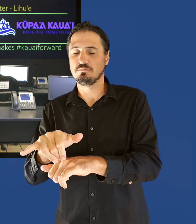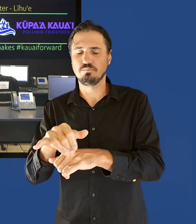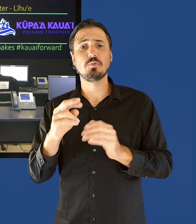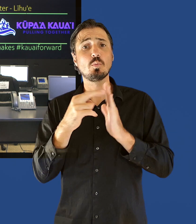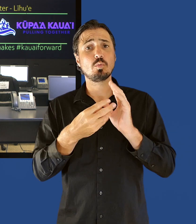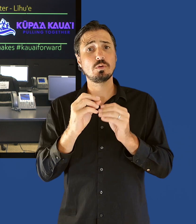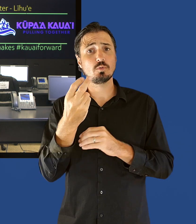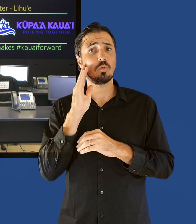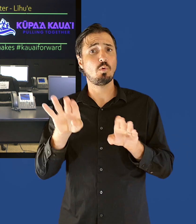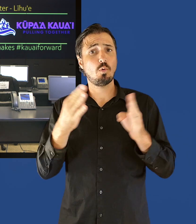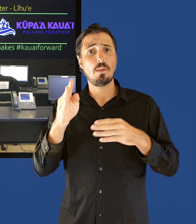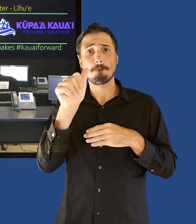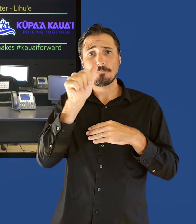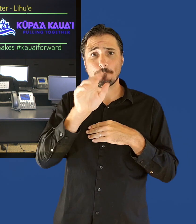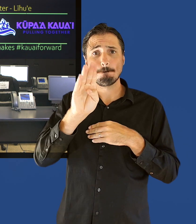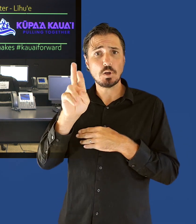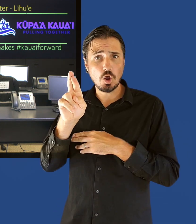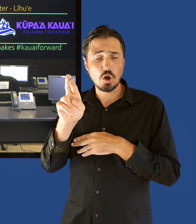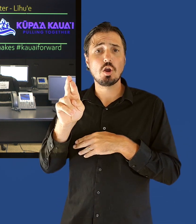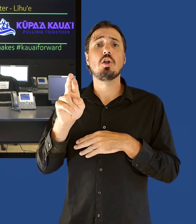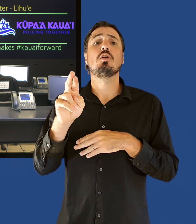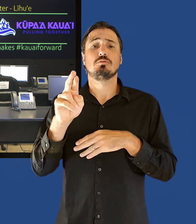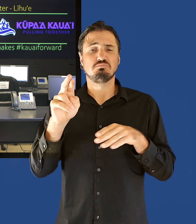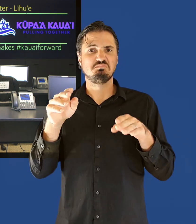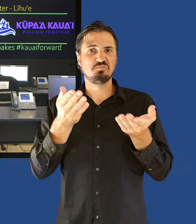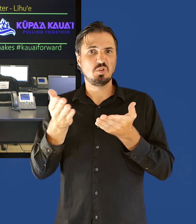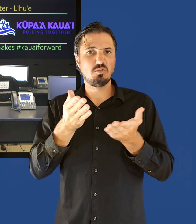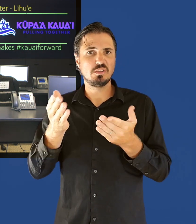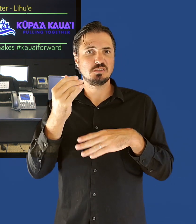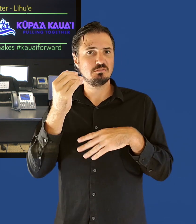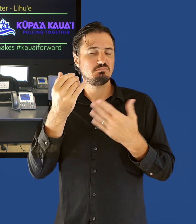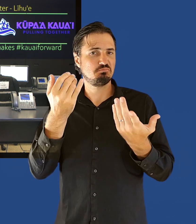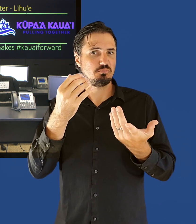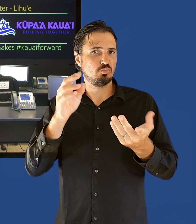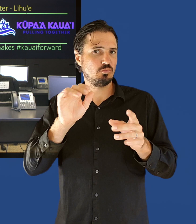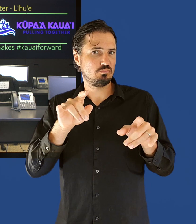We will review the details of these new rules once we have received a response from Governor Ige.